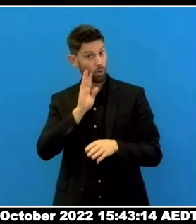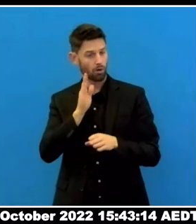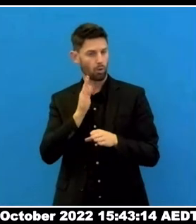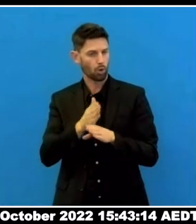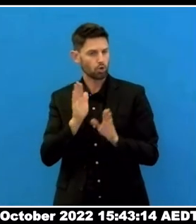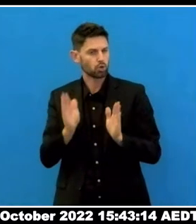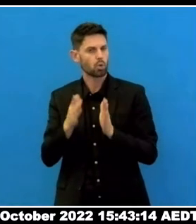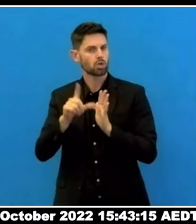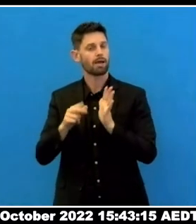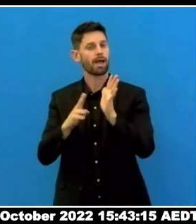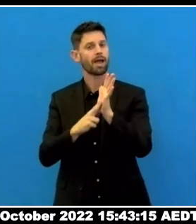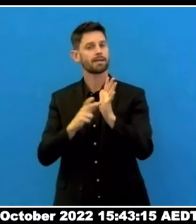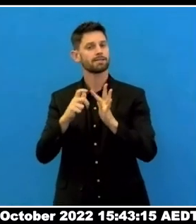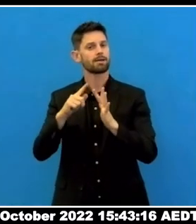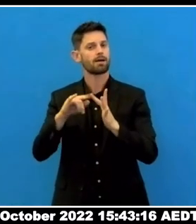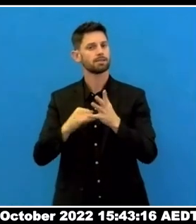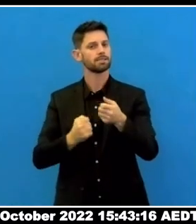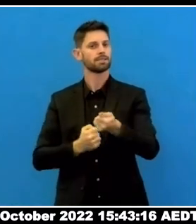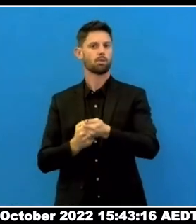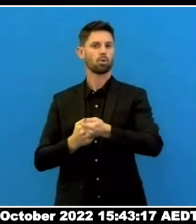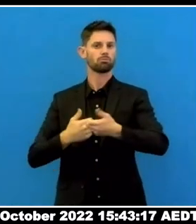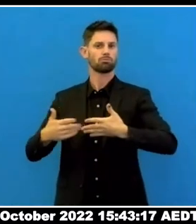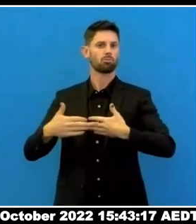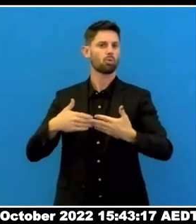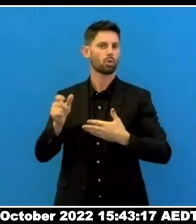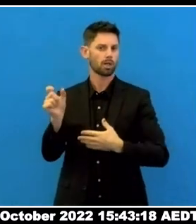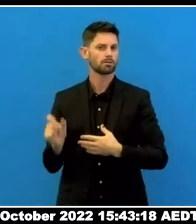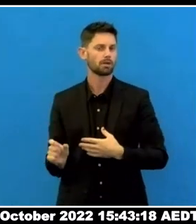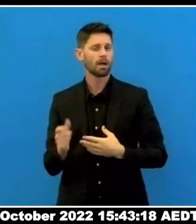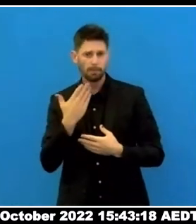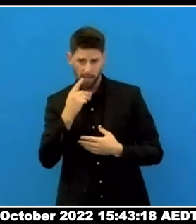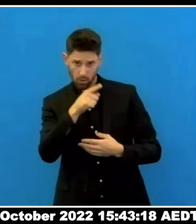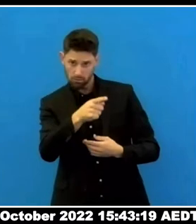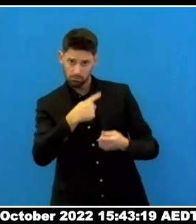Can I ask you to share with the Royal Commissioners